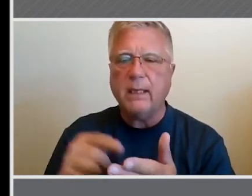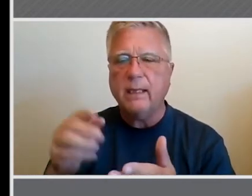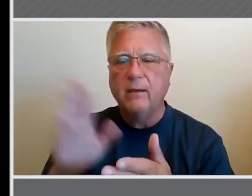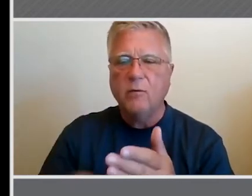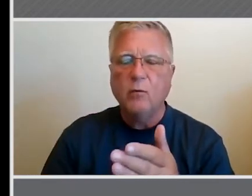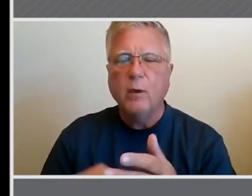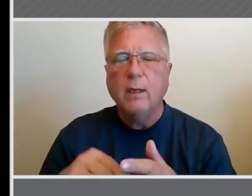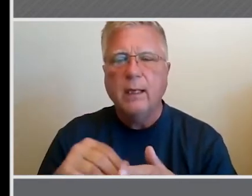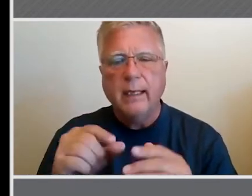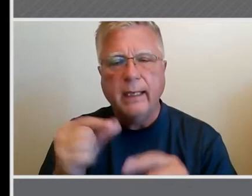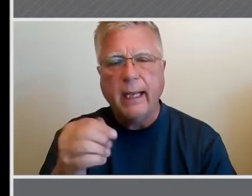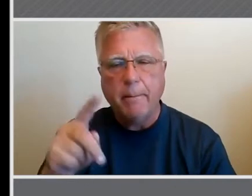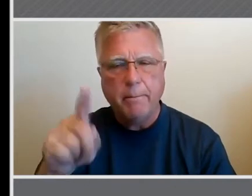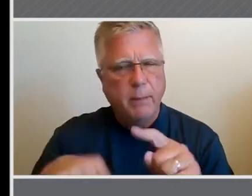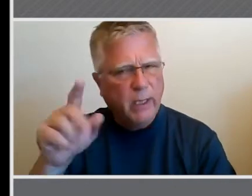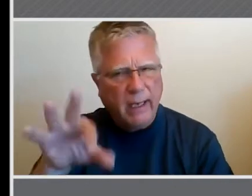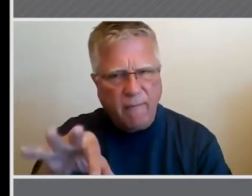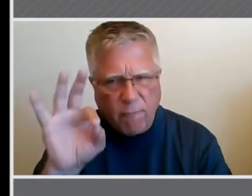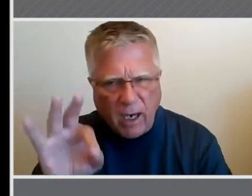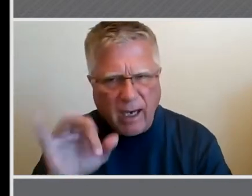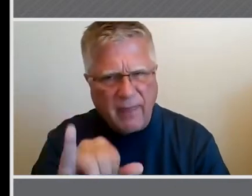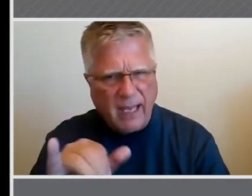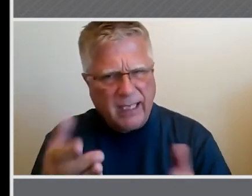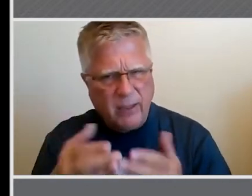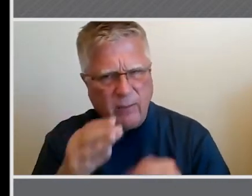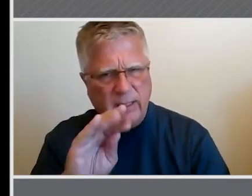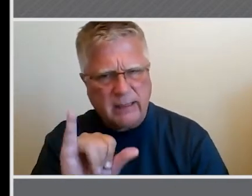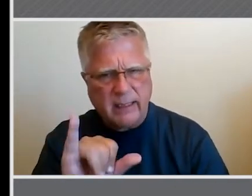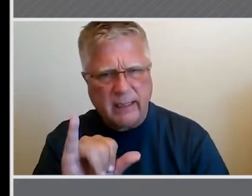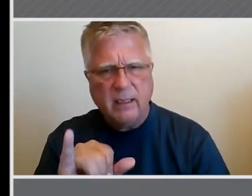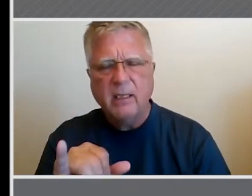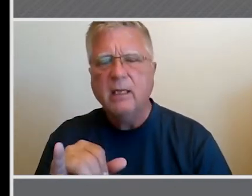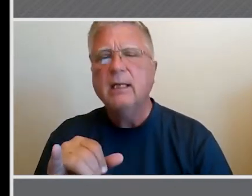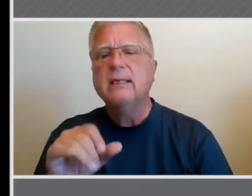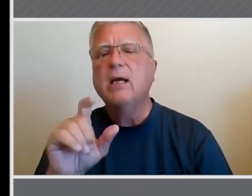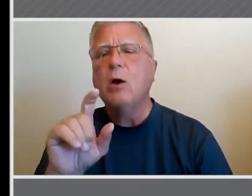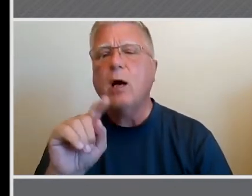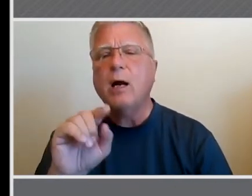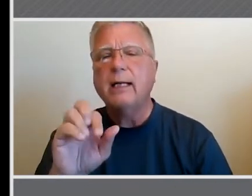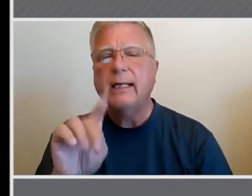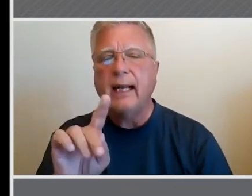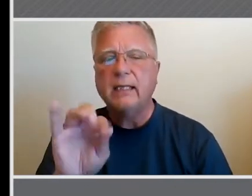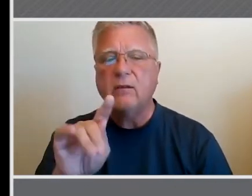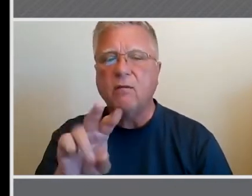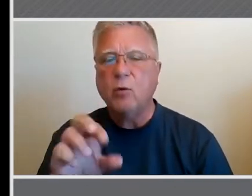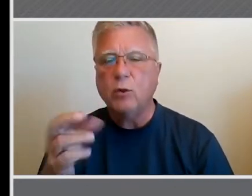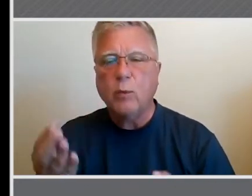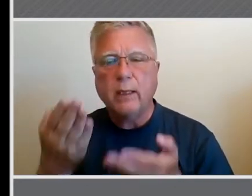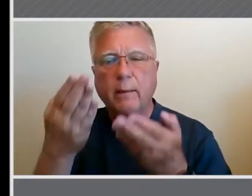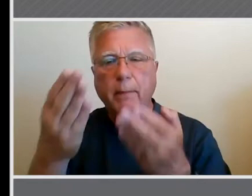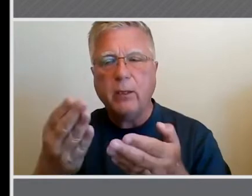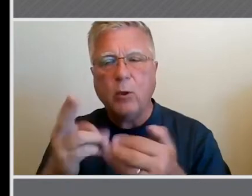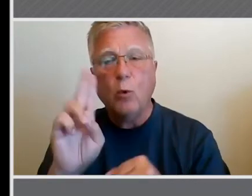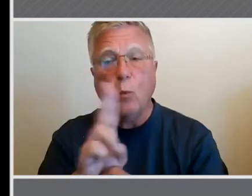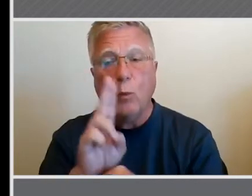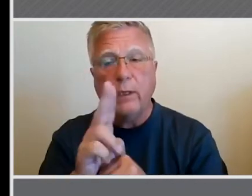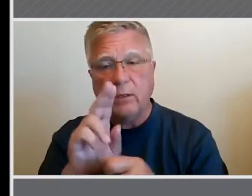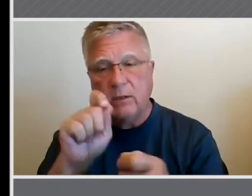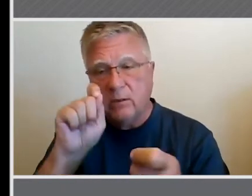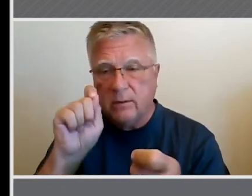affordable housing in the city. Some of the fH Task Force recommendations here specifically addressing specific thinking,